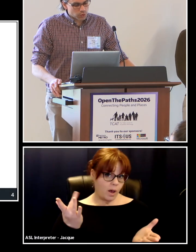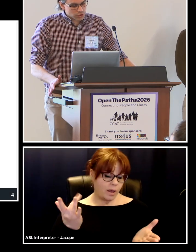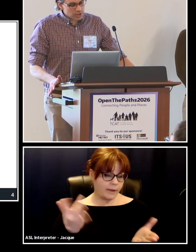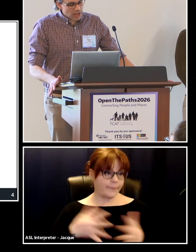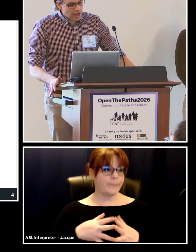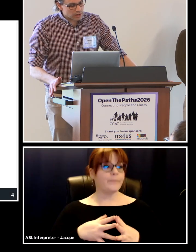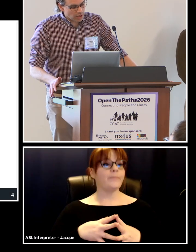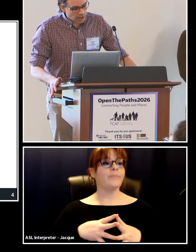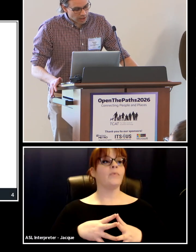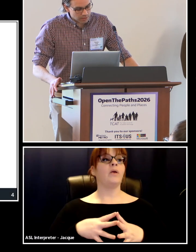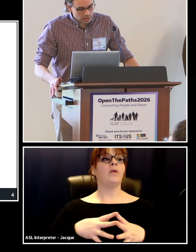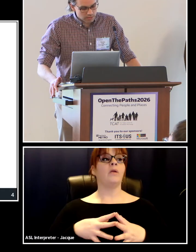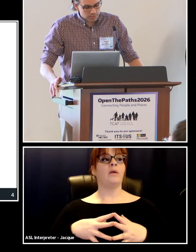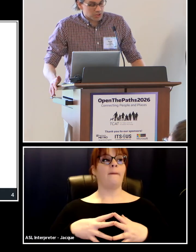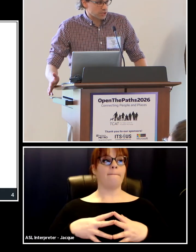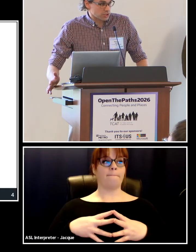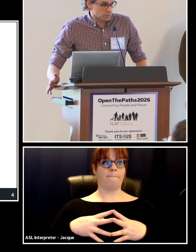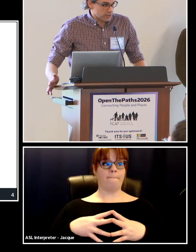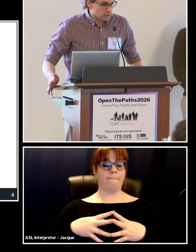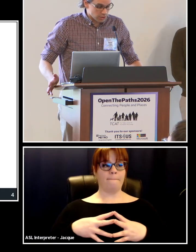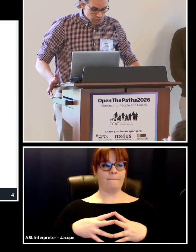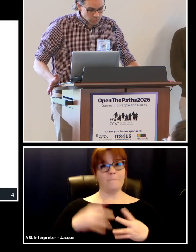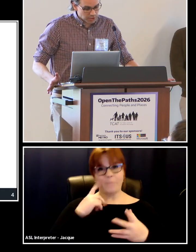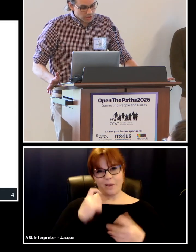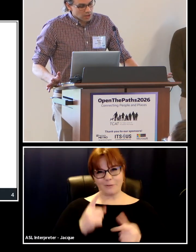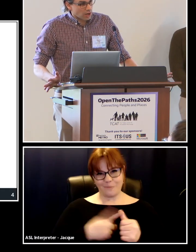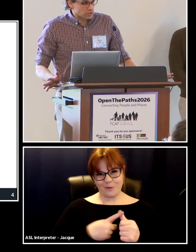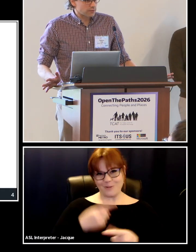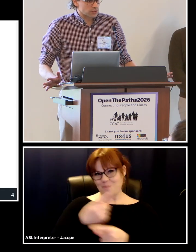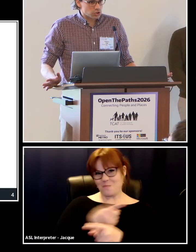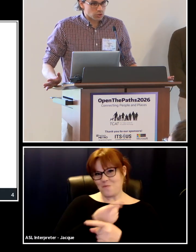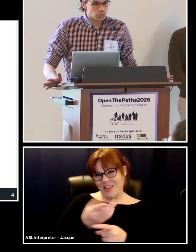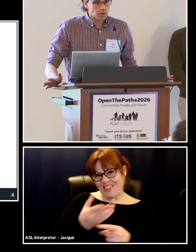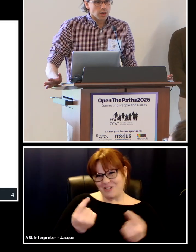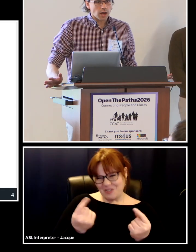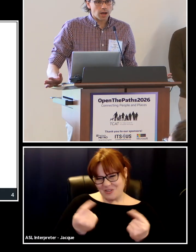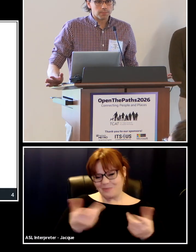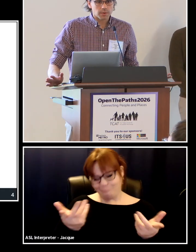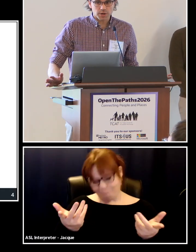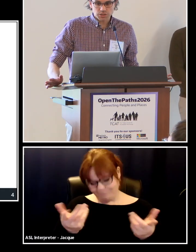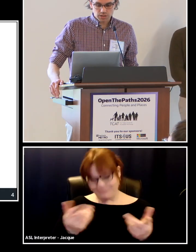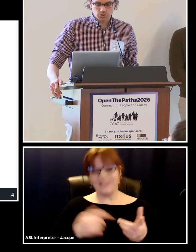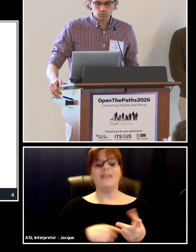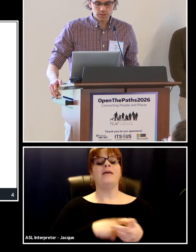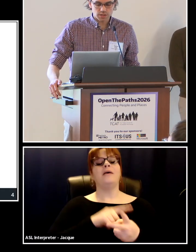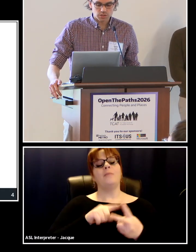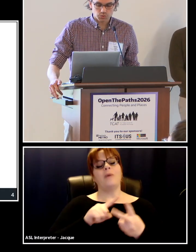we're doing that uh because it's the right thing to do, but also for two um particular reasons